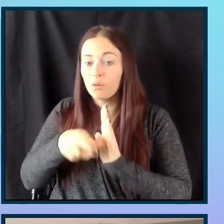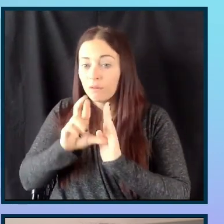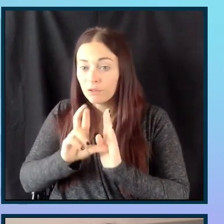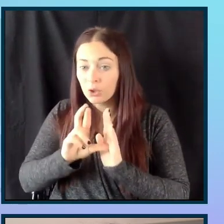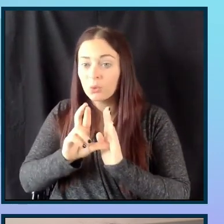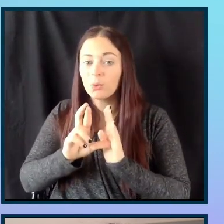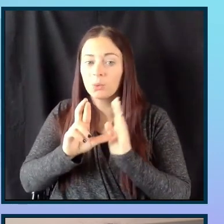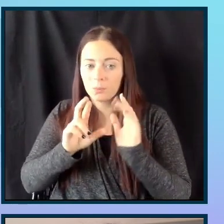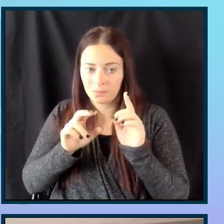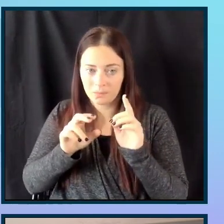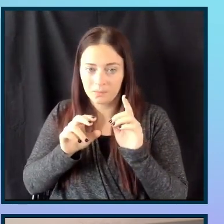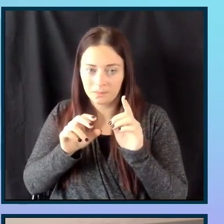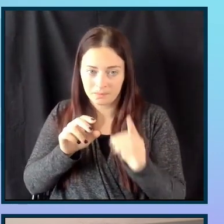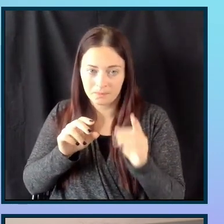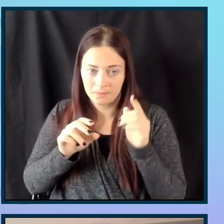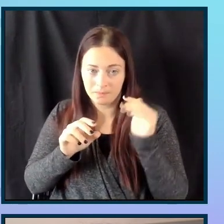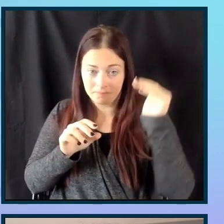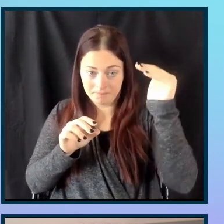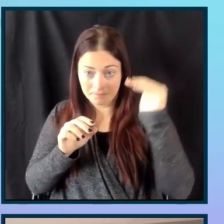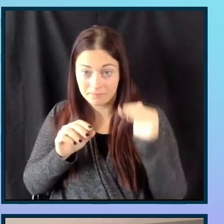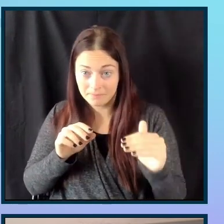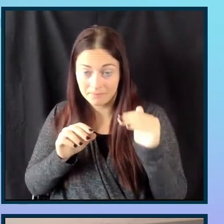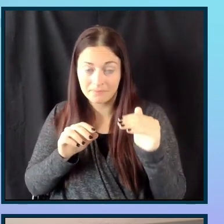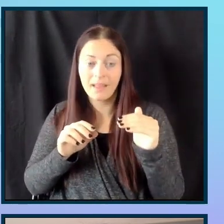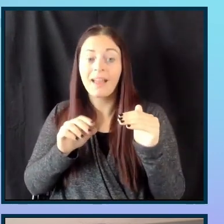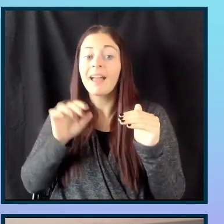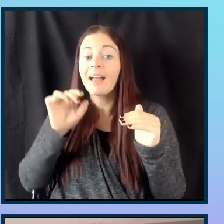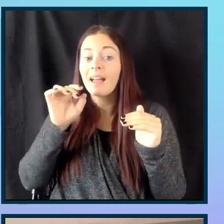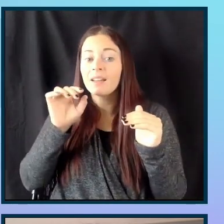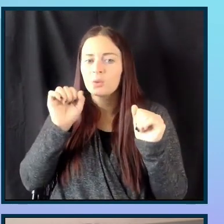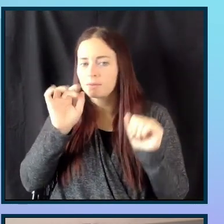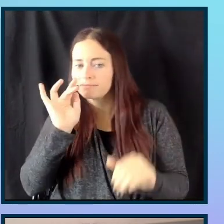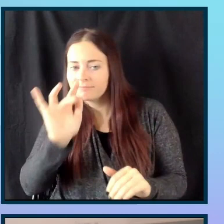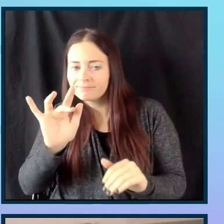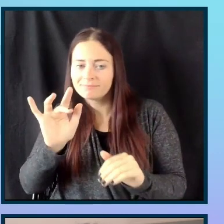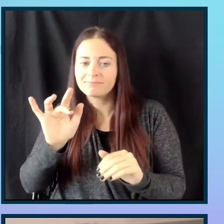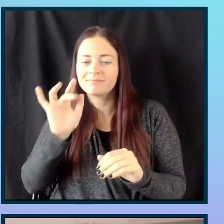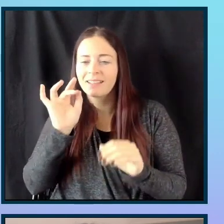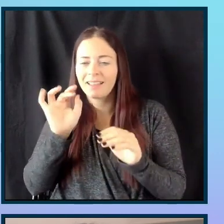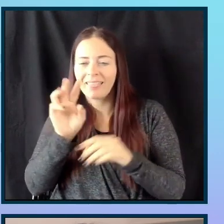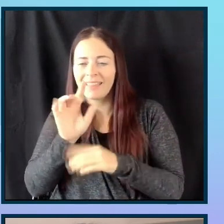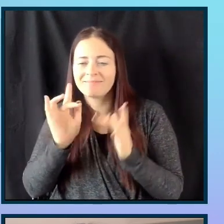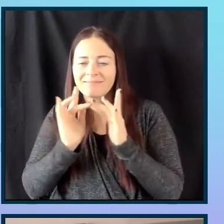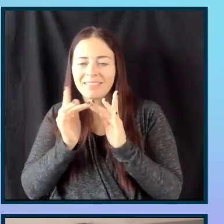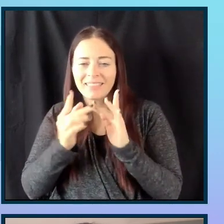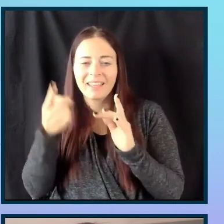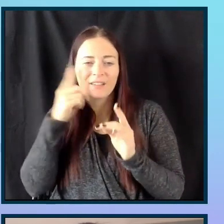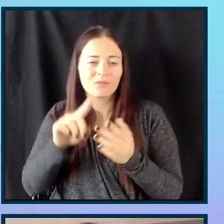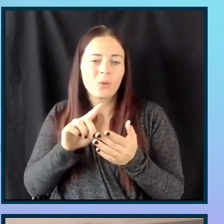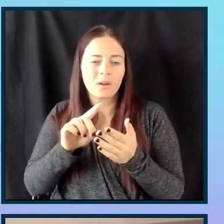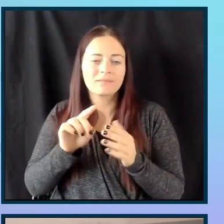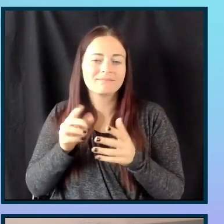And if you have the time, become a member. You can join this work by joining the community group